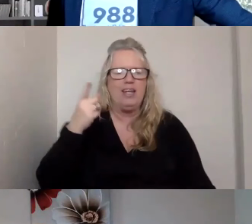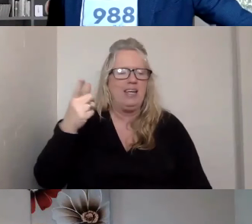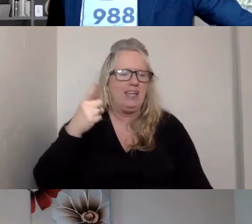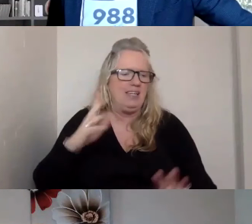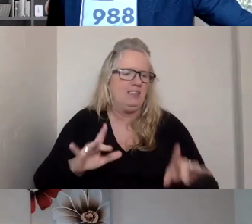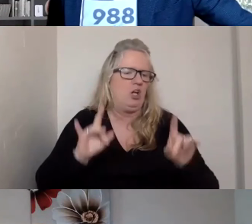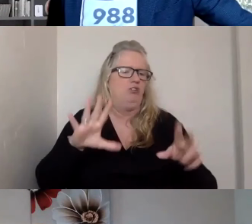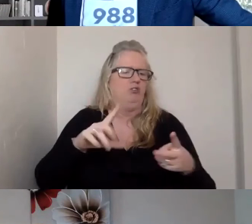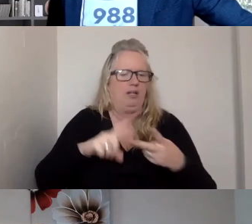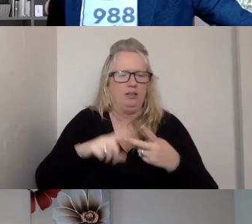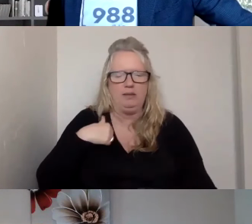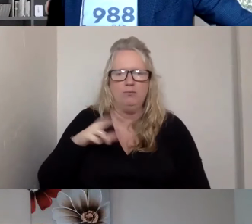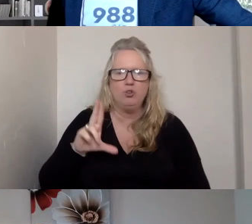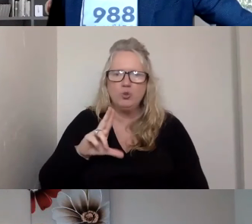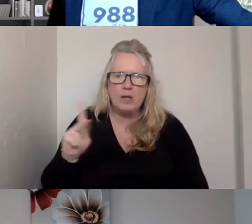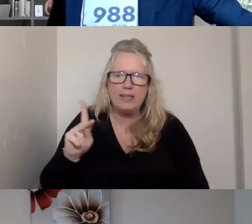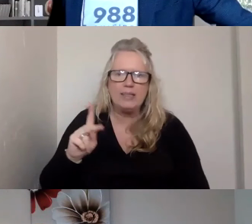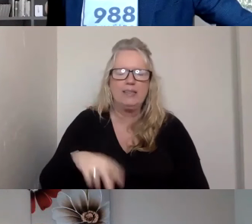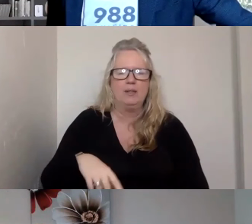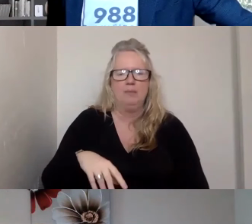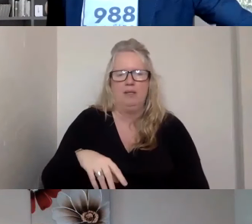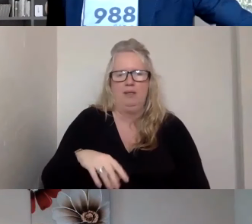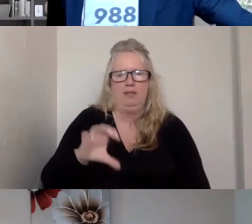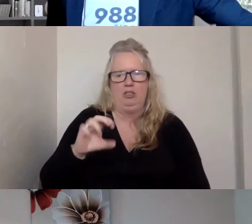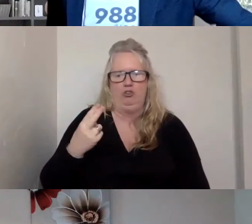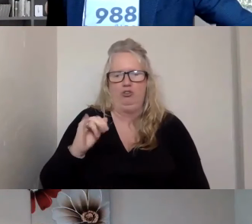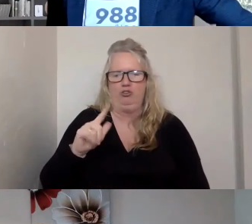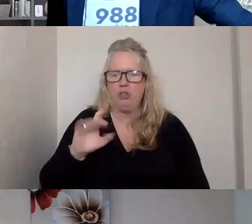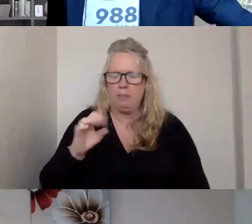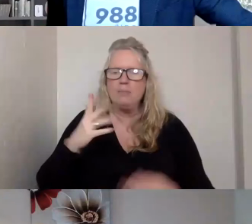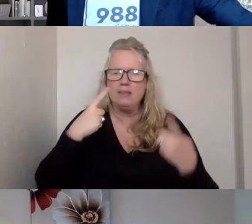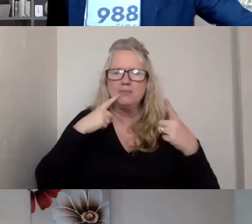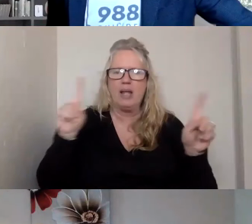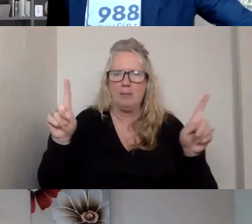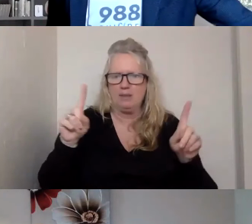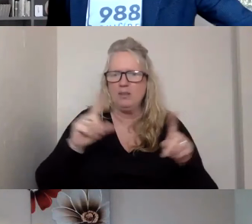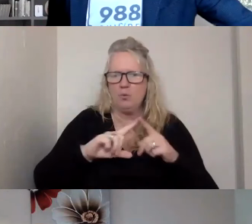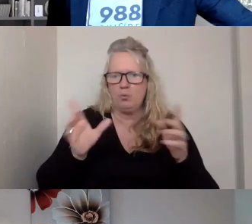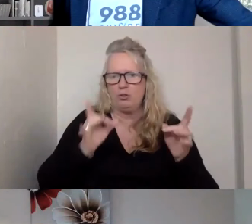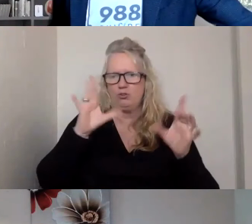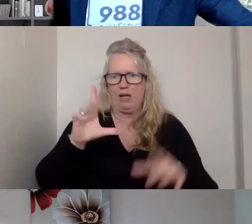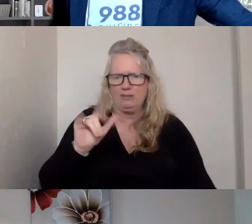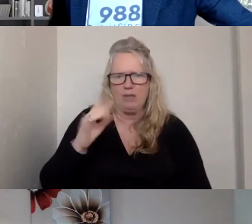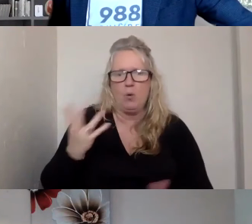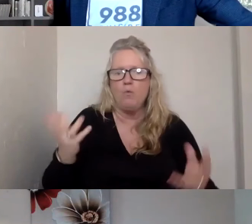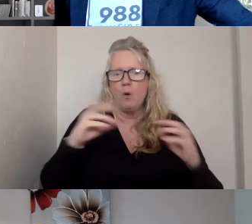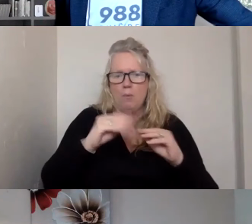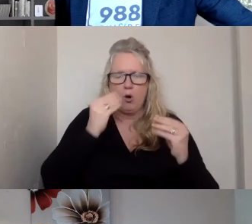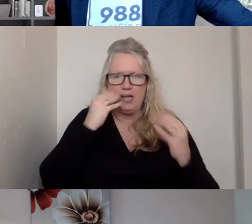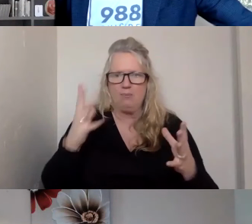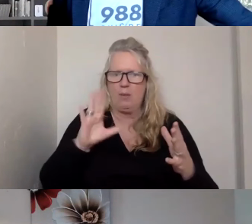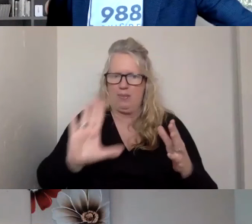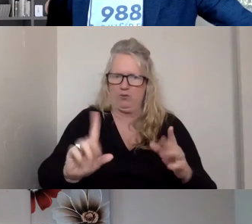THERE AND UK AS WELL AND CHILE IS ANNOUNCING A CRISIS LINE. MEXICO WE